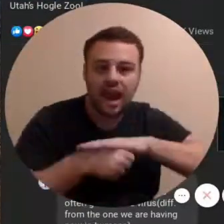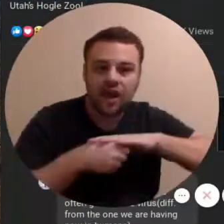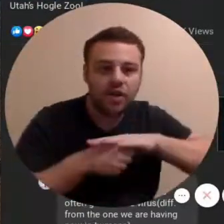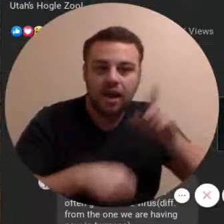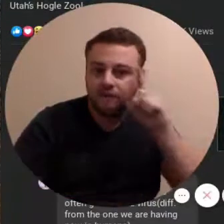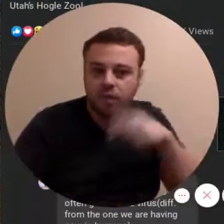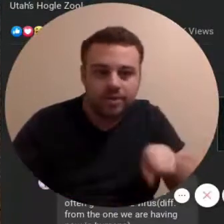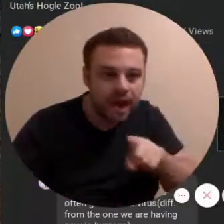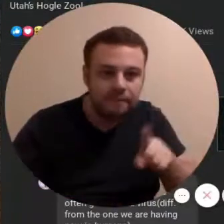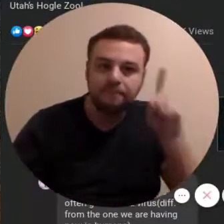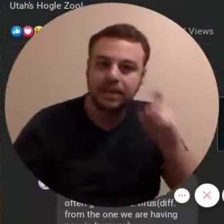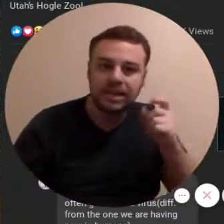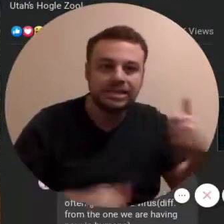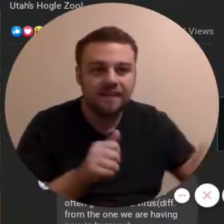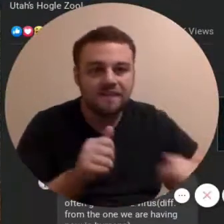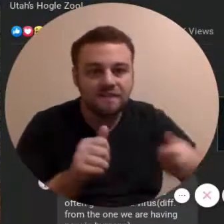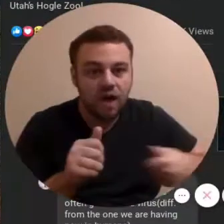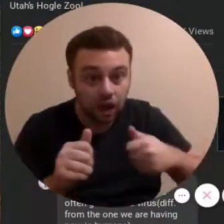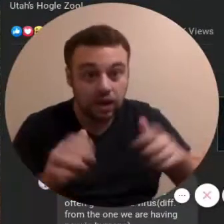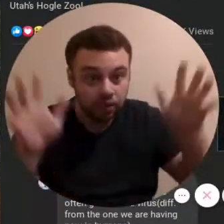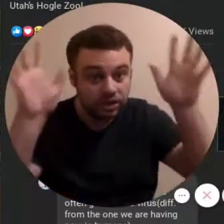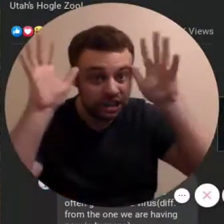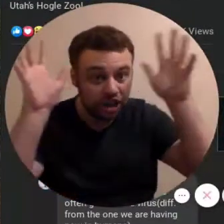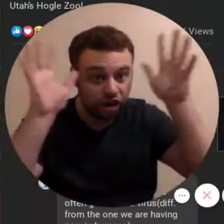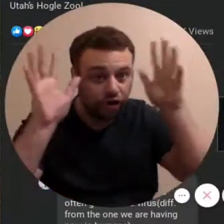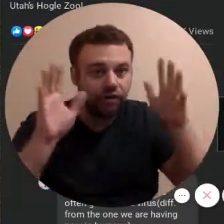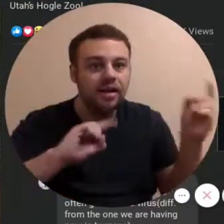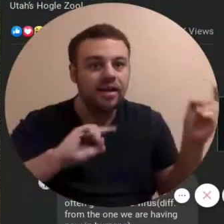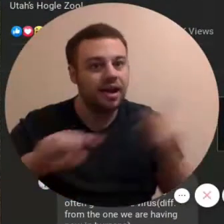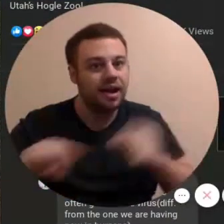the neighborhoods, the cougars might as well. This time of